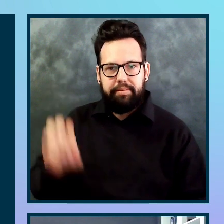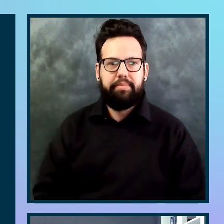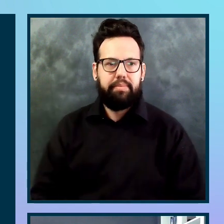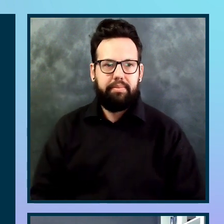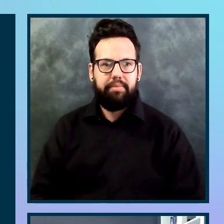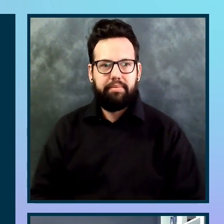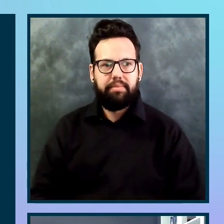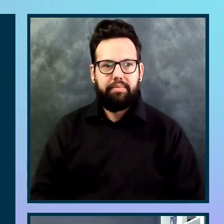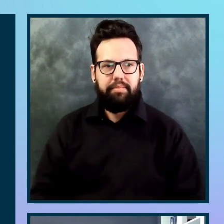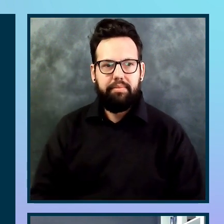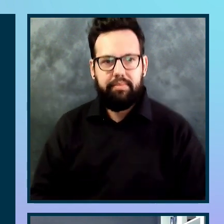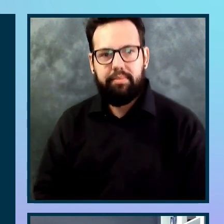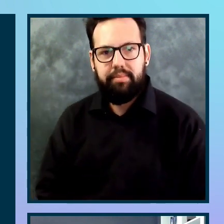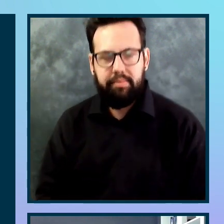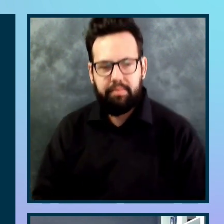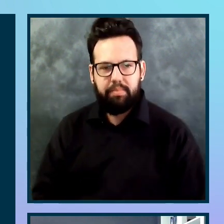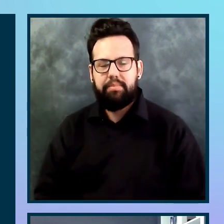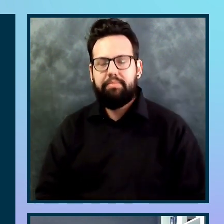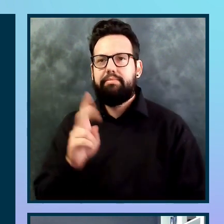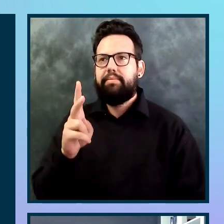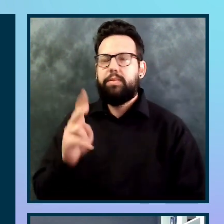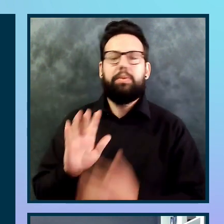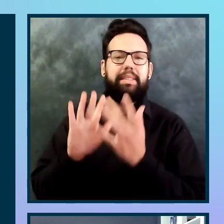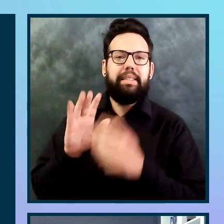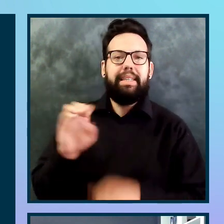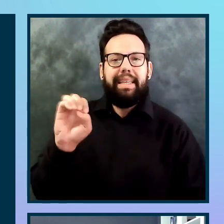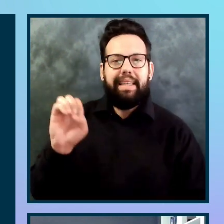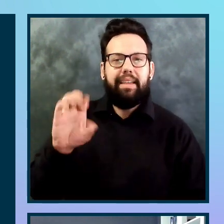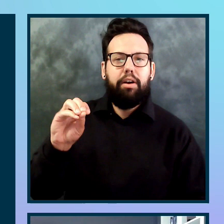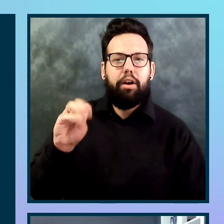So eCommerce, the last two years, like, I'm assuming,